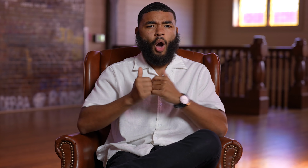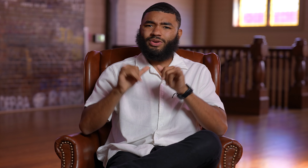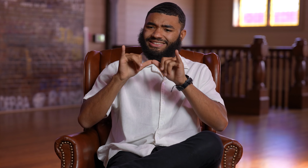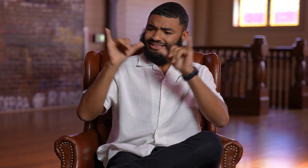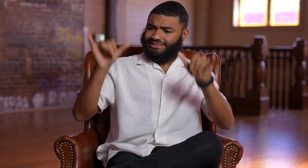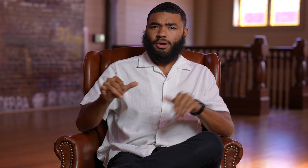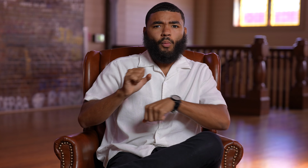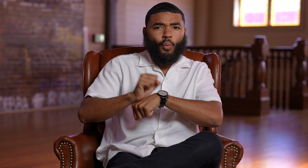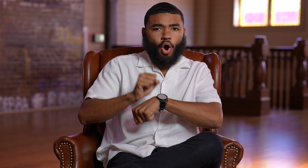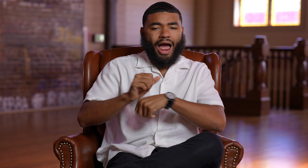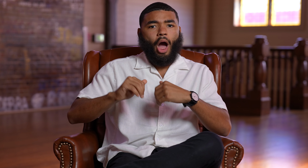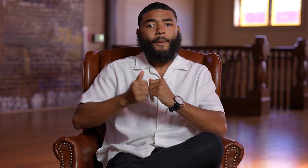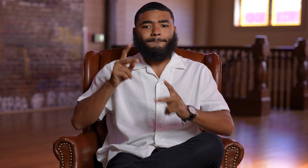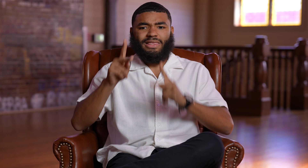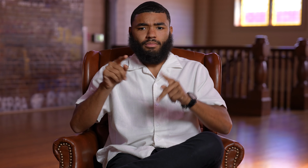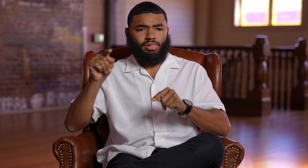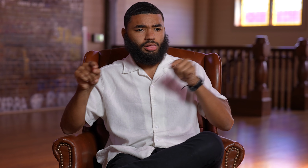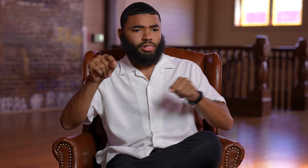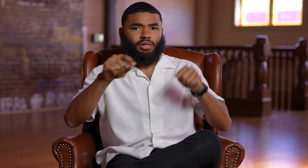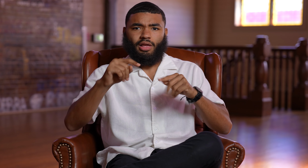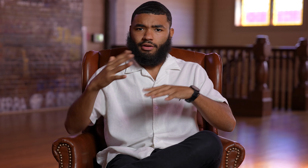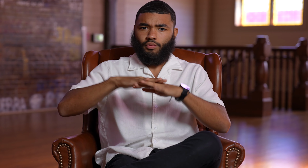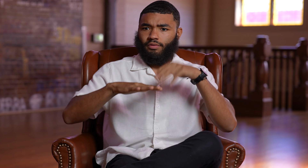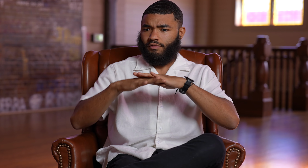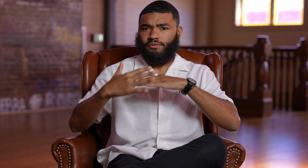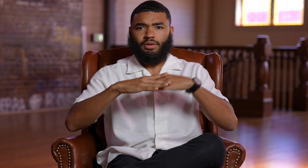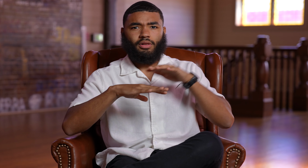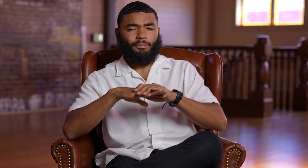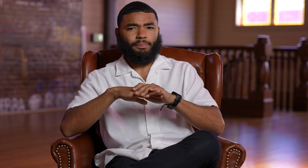how the system works, and how people of different backgrounds can interact and overlap.